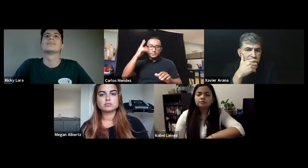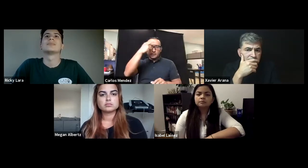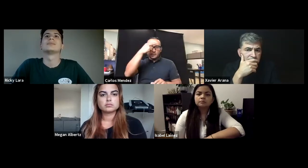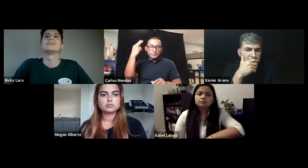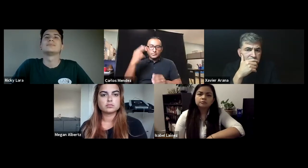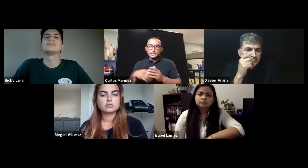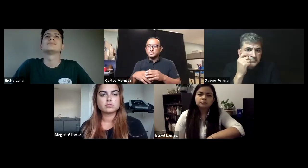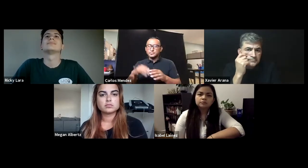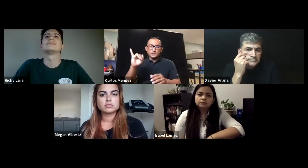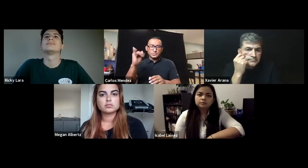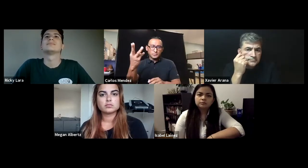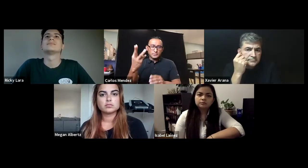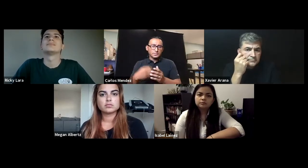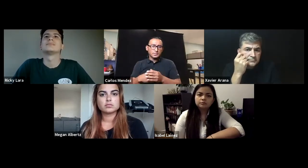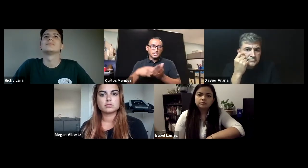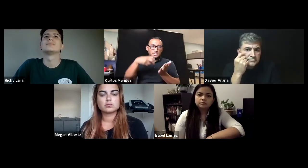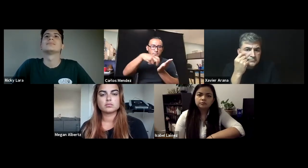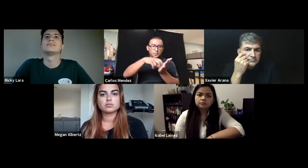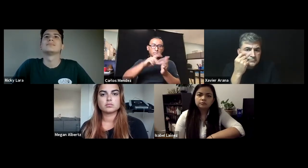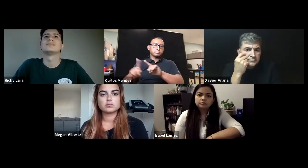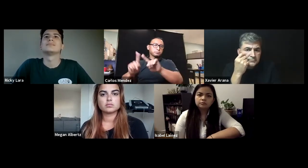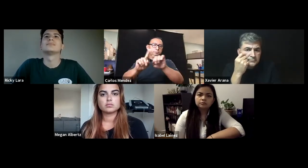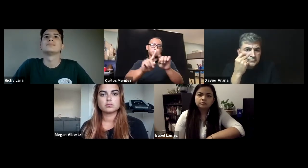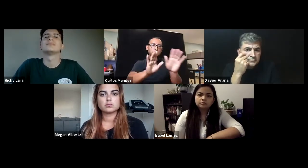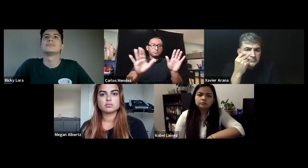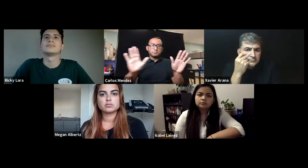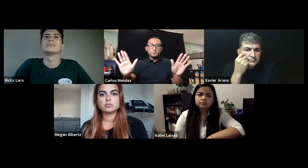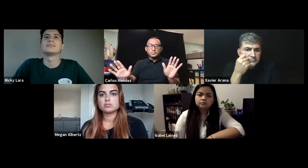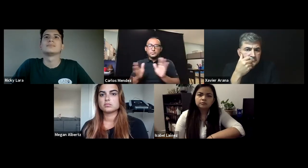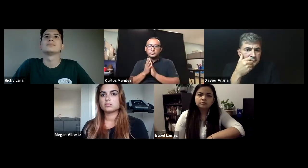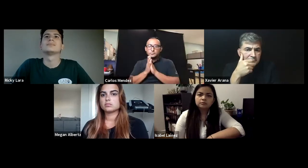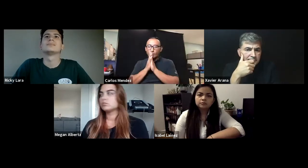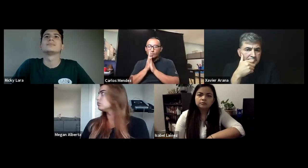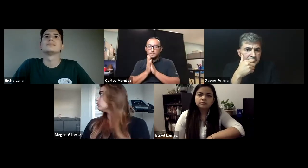different religions, from Christian, uh...